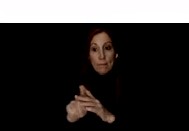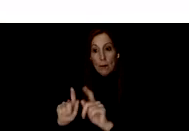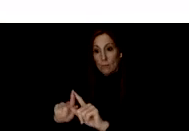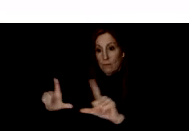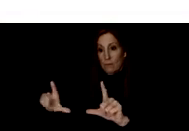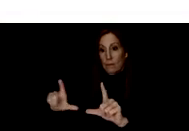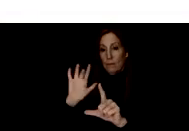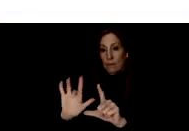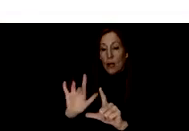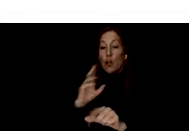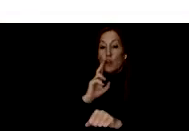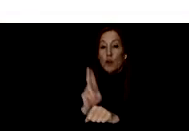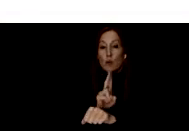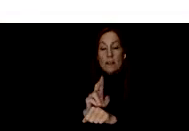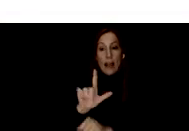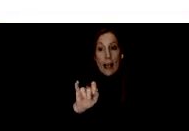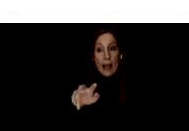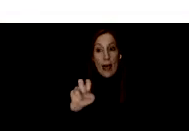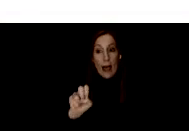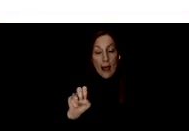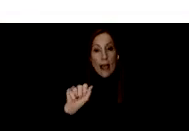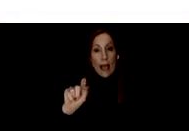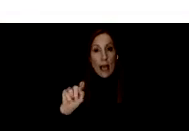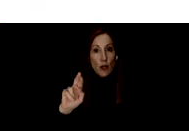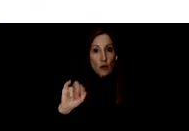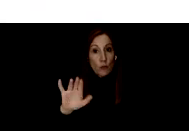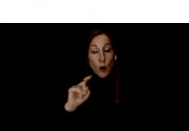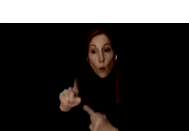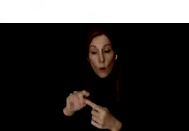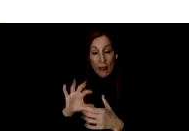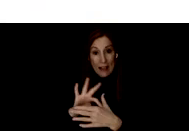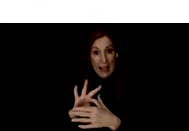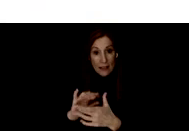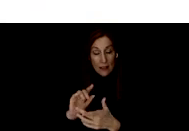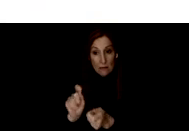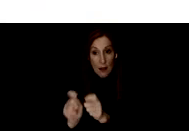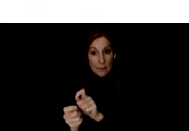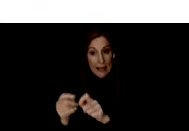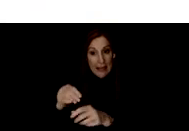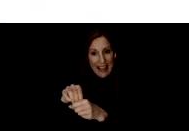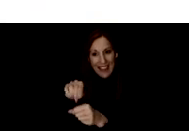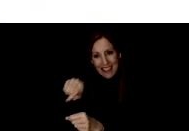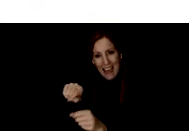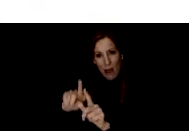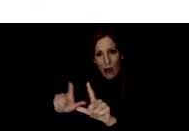Using the ARIA live attribute ensures that when the content is updated inside the element, those changes are communicated